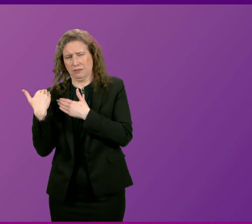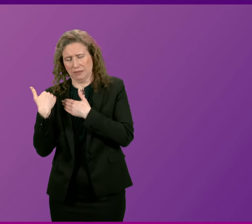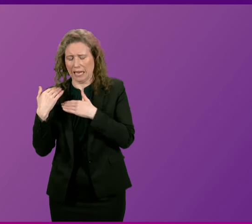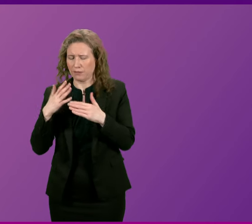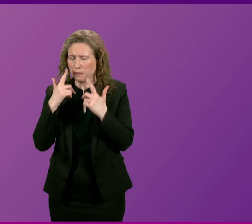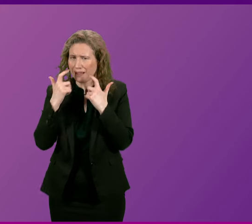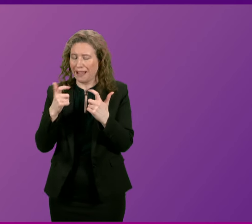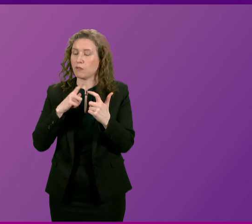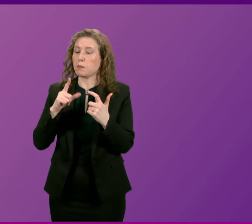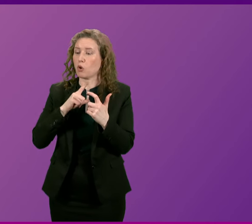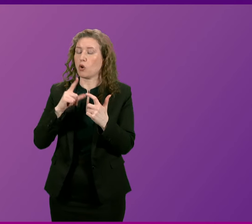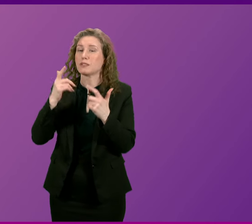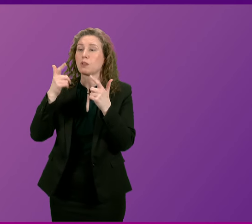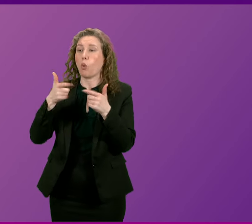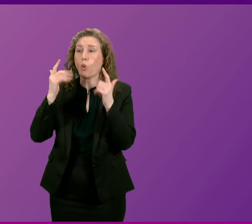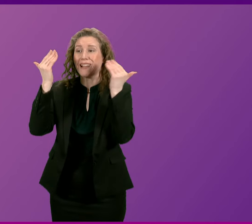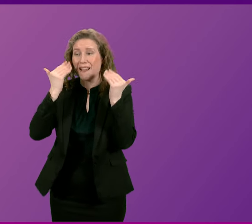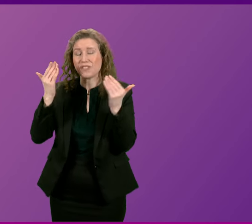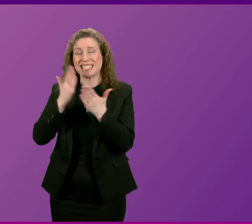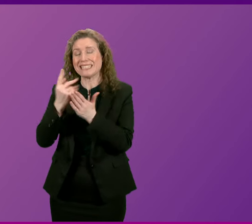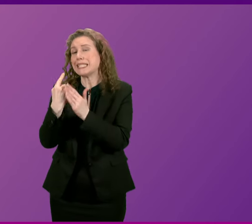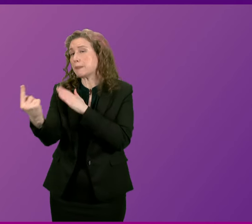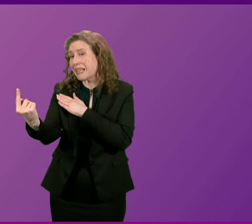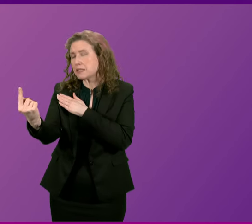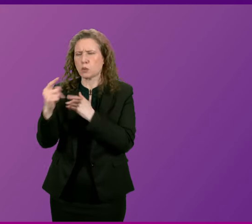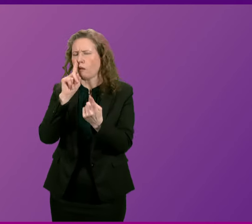the independence of the Lord Advocate. I will not do that. The Lord Advocate